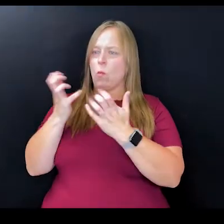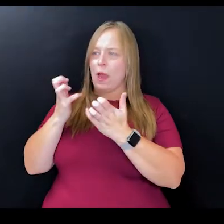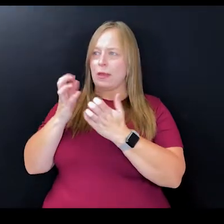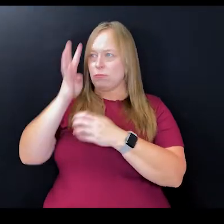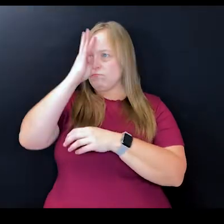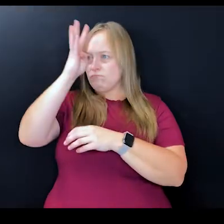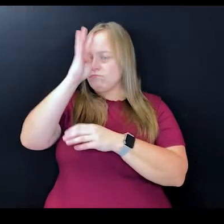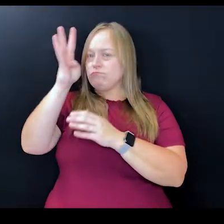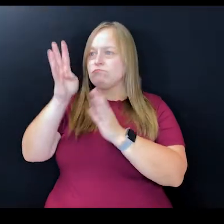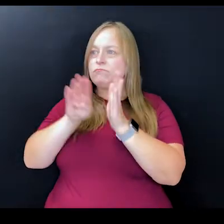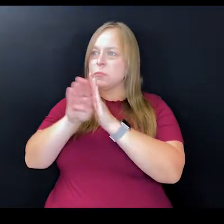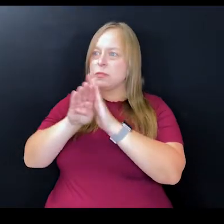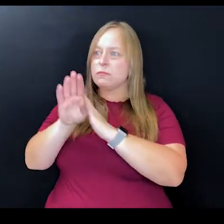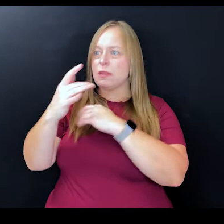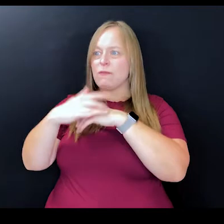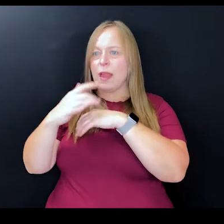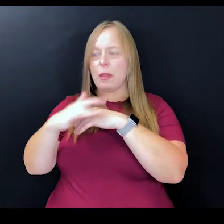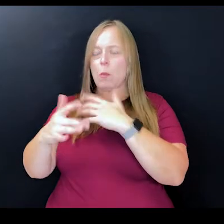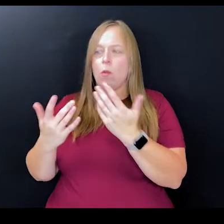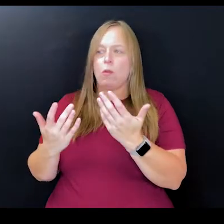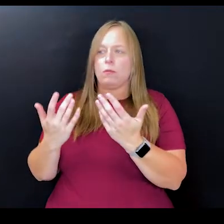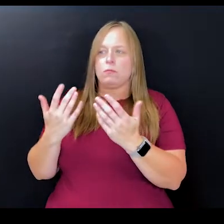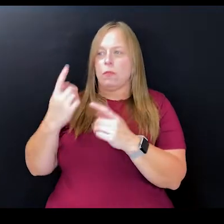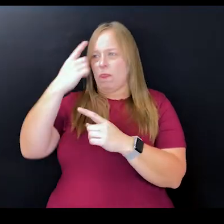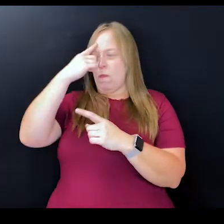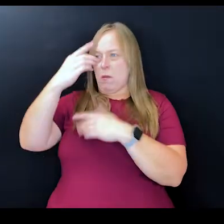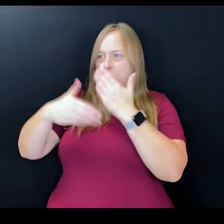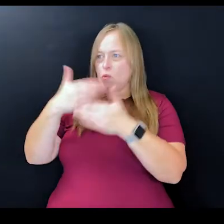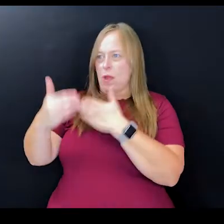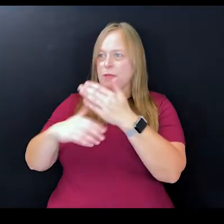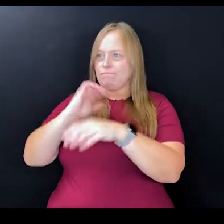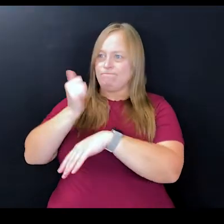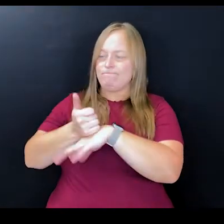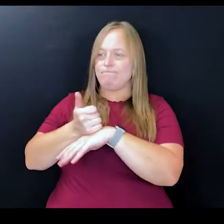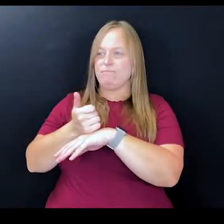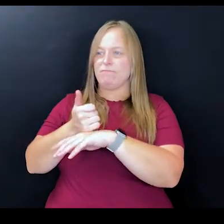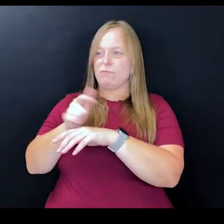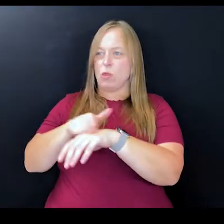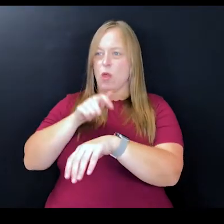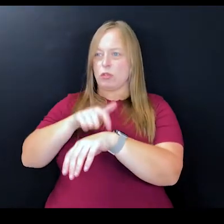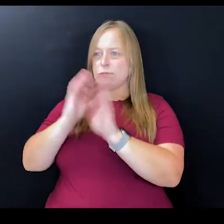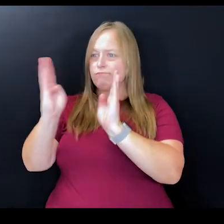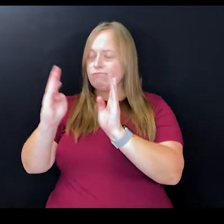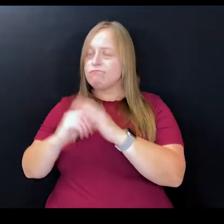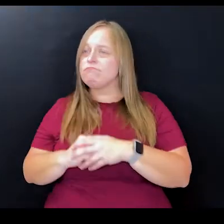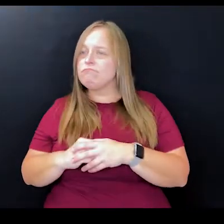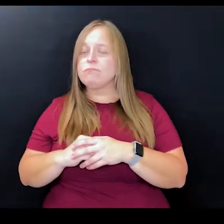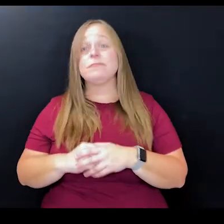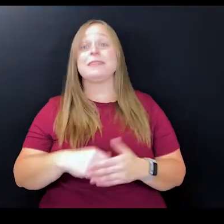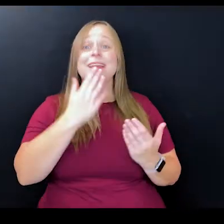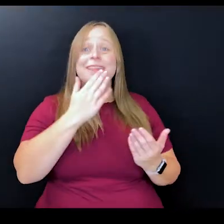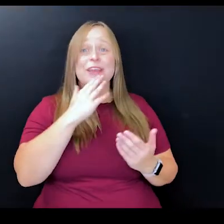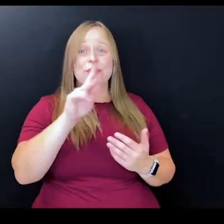make this digest available? What was its thought process in thinking about this long term? Thanks, Katrin.